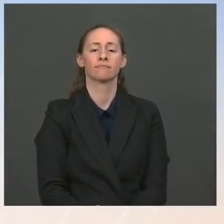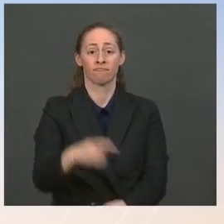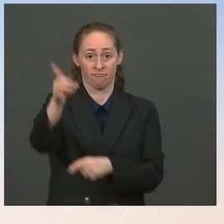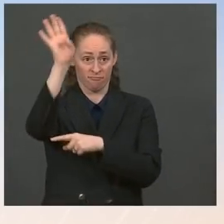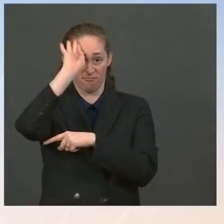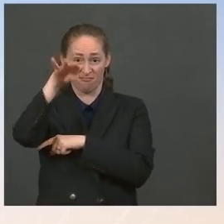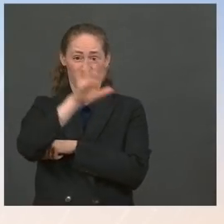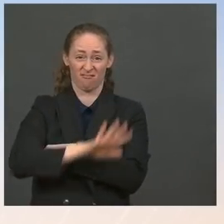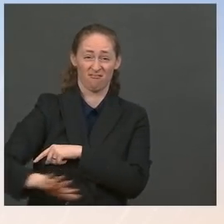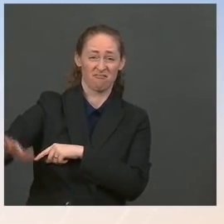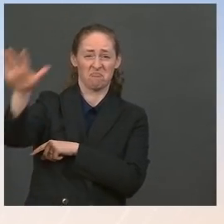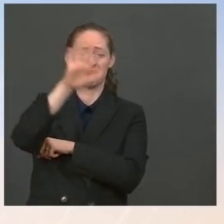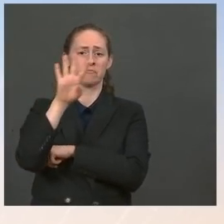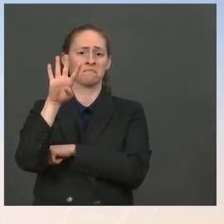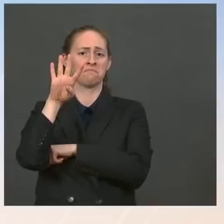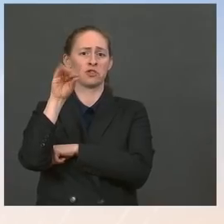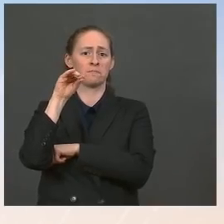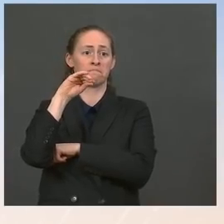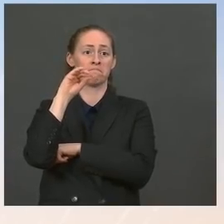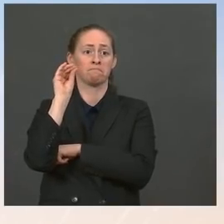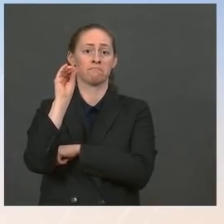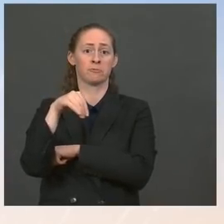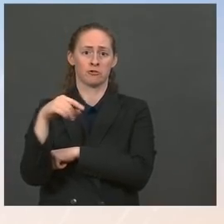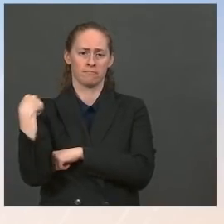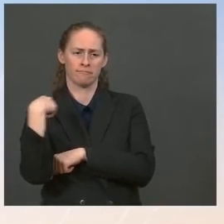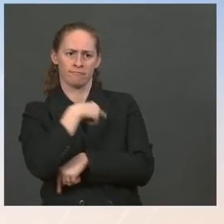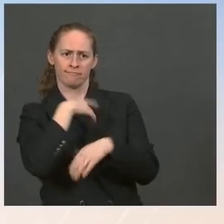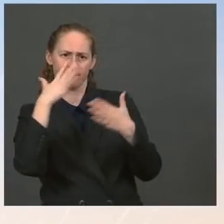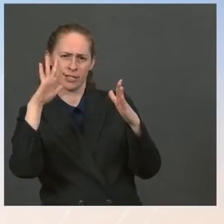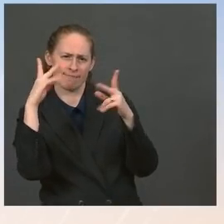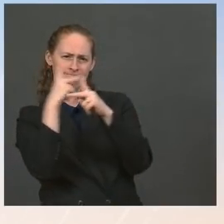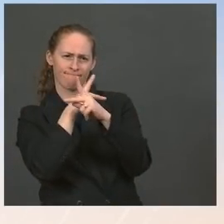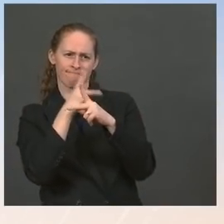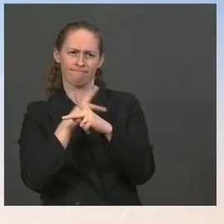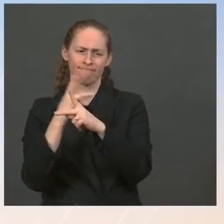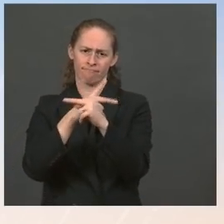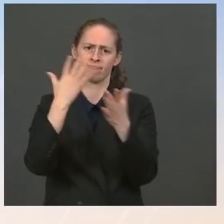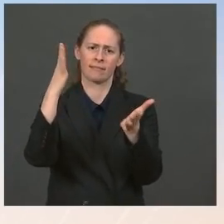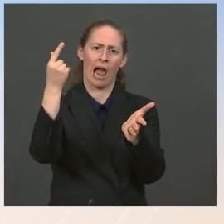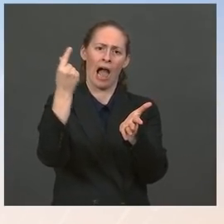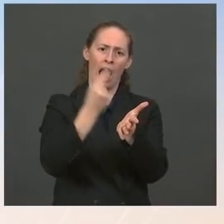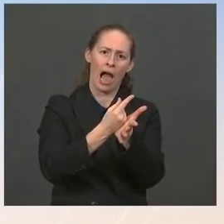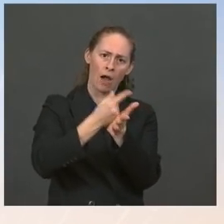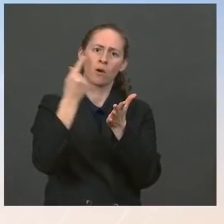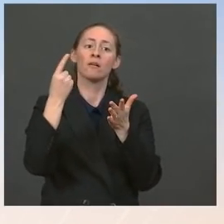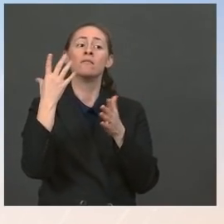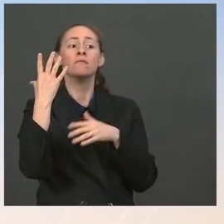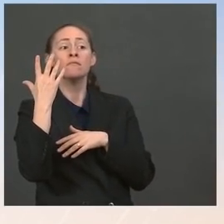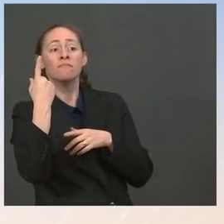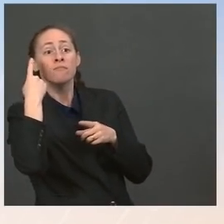that are overburdened and underserved. So, part one of that is defining those investments that are eligible, and that's a lot of it,